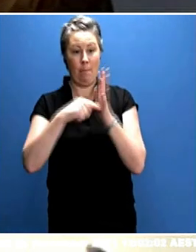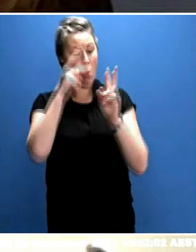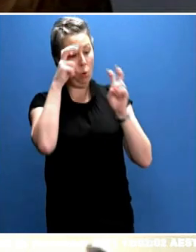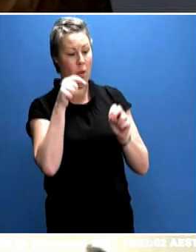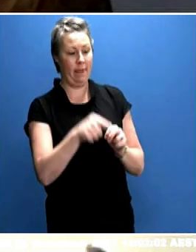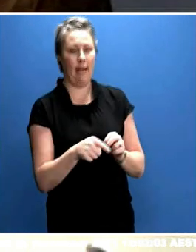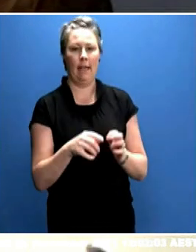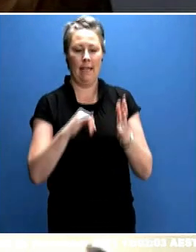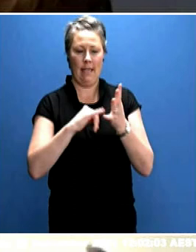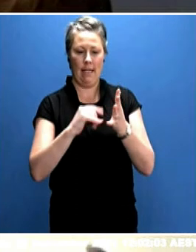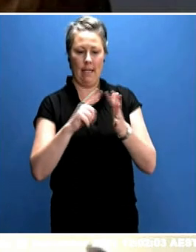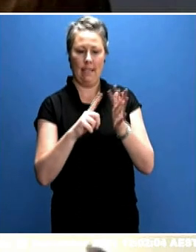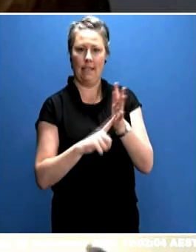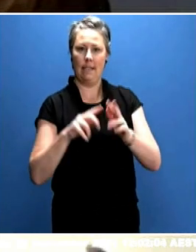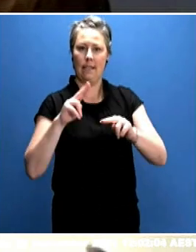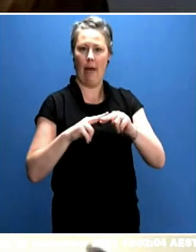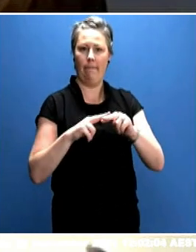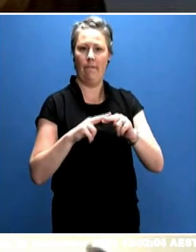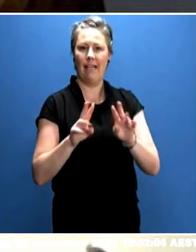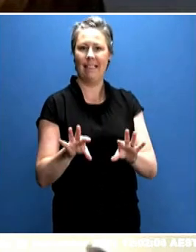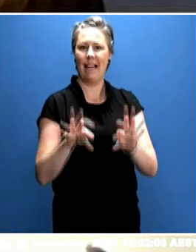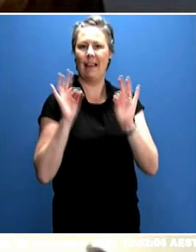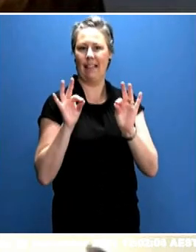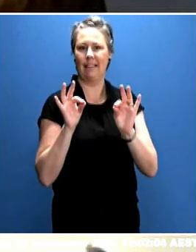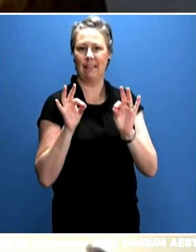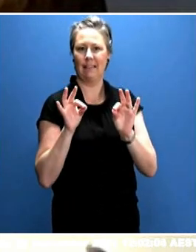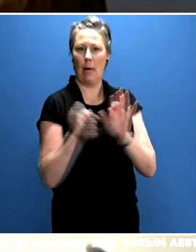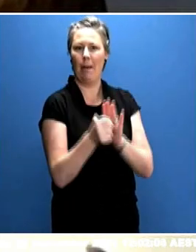and in occasions in relation to one of the case studies in my statement,